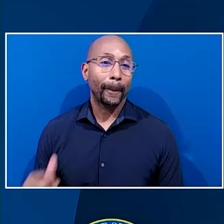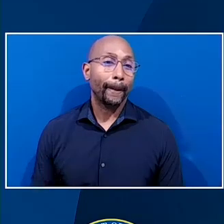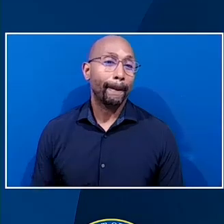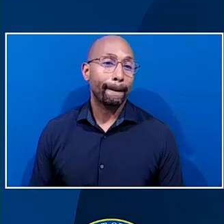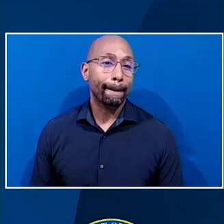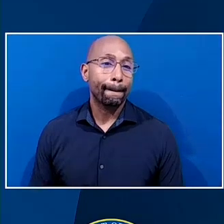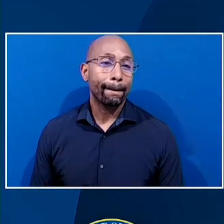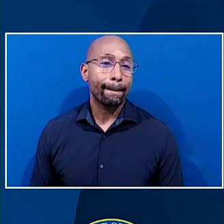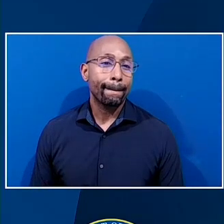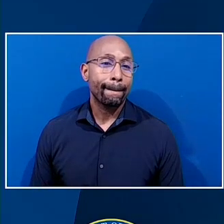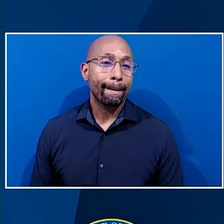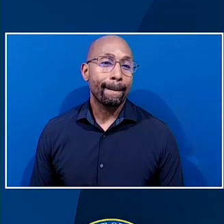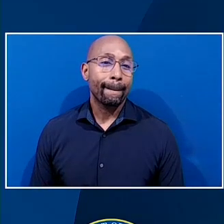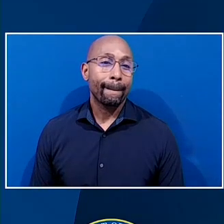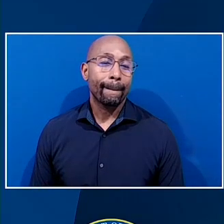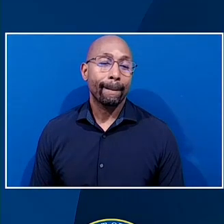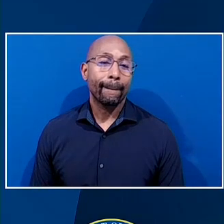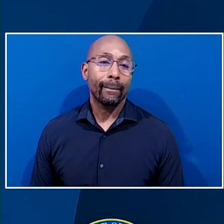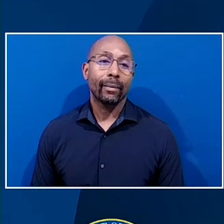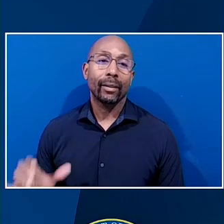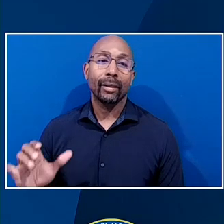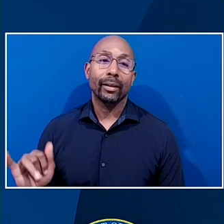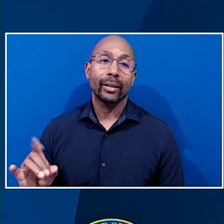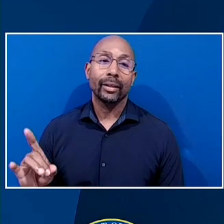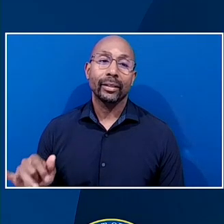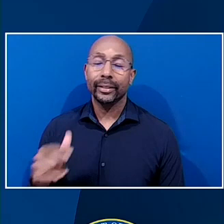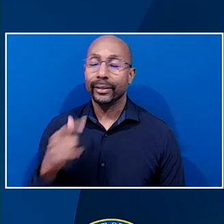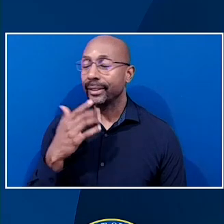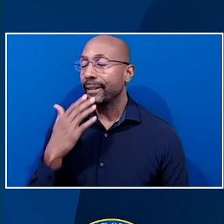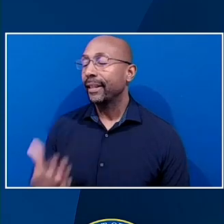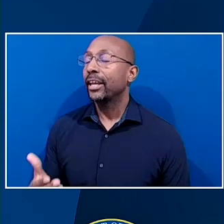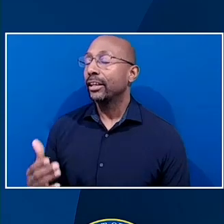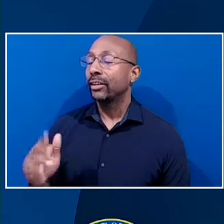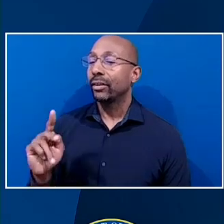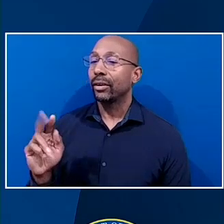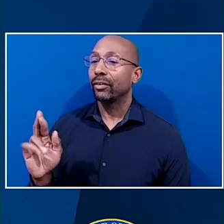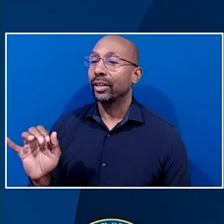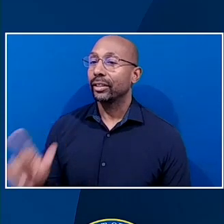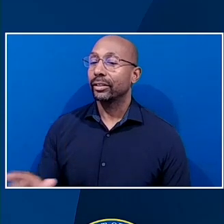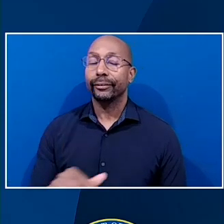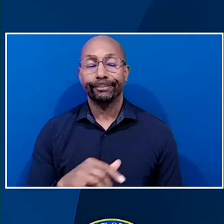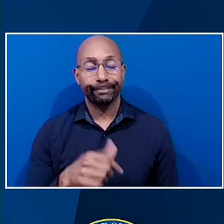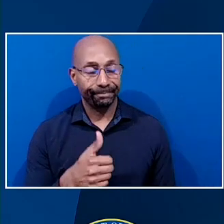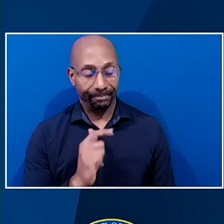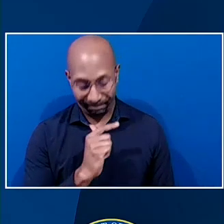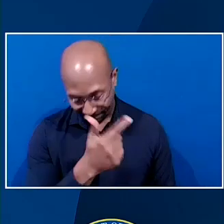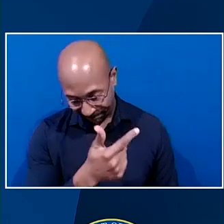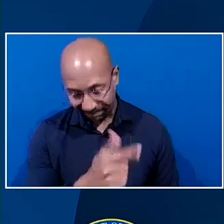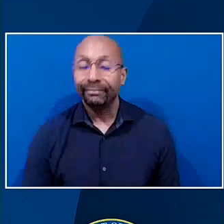Thanks, Krystil. Thank you. Take it over, Cindy. I just want to mention that, Greg Martin,